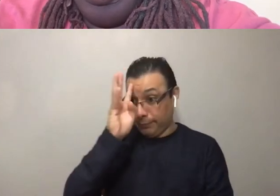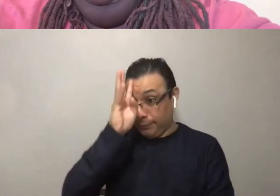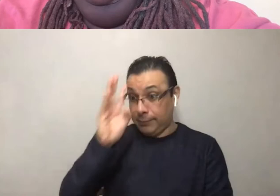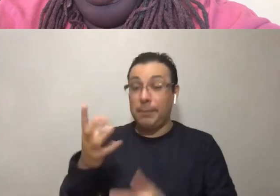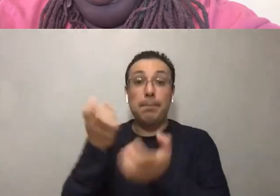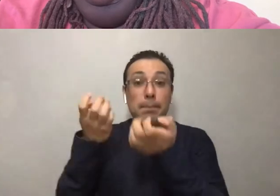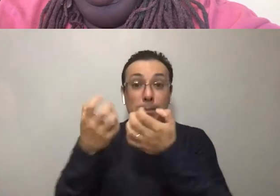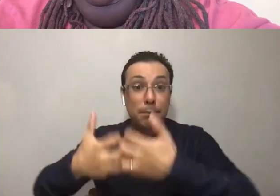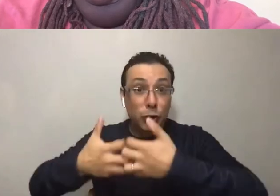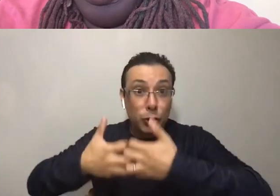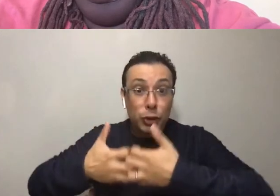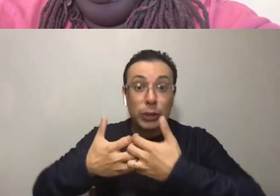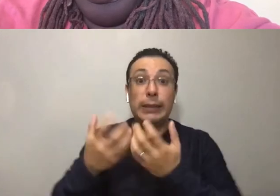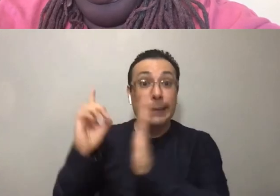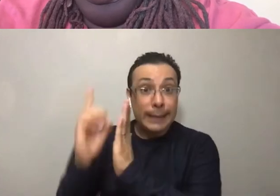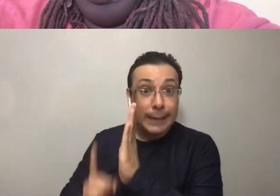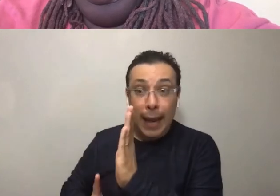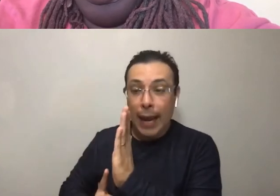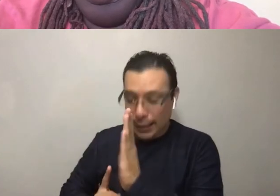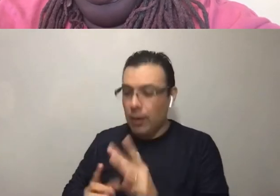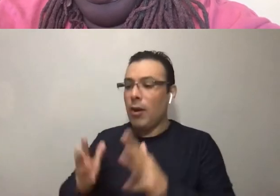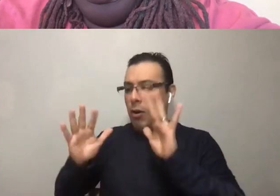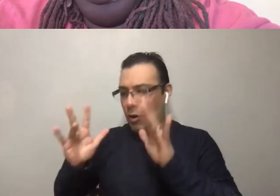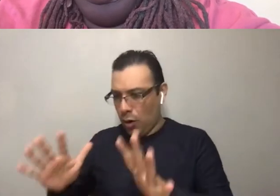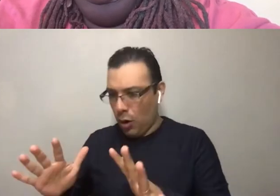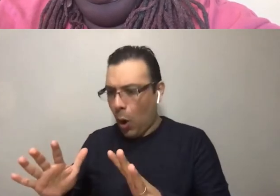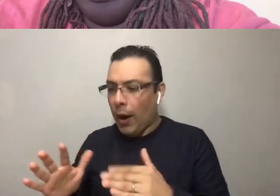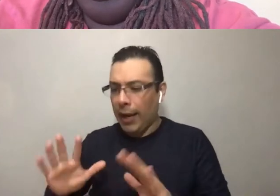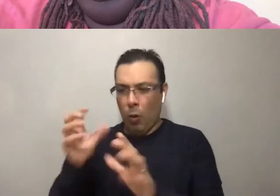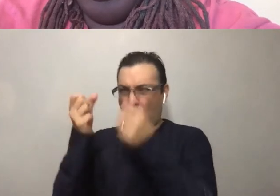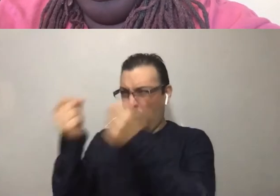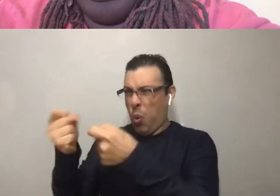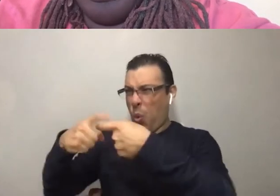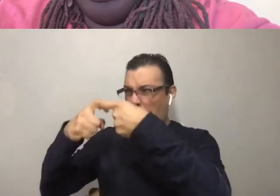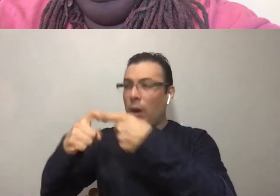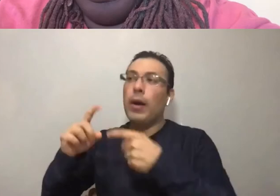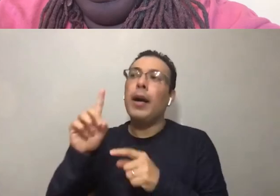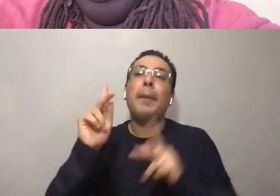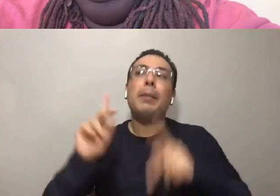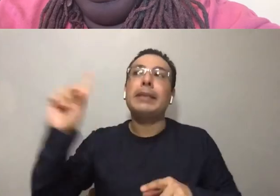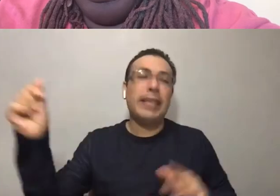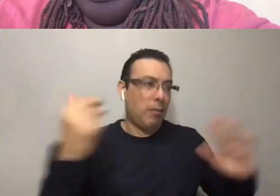rather than figuring out what’s wrong with them after we’ve deployed them nationally and they’re already in use.